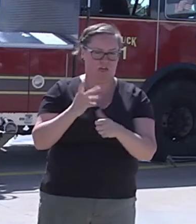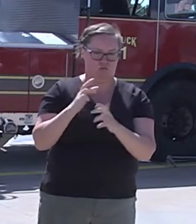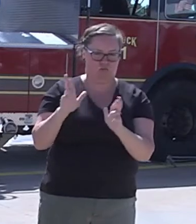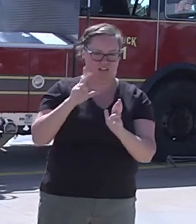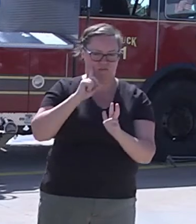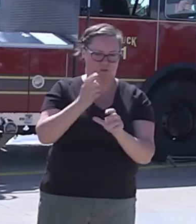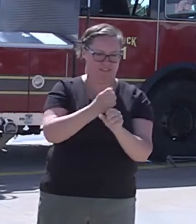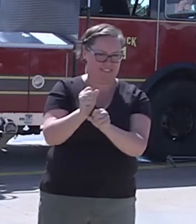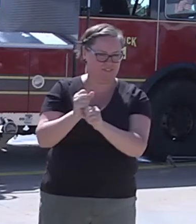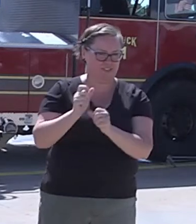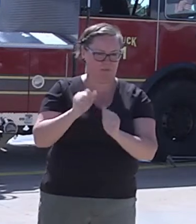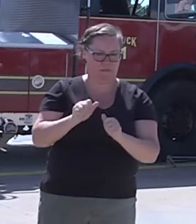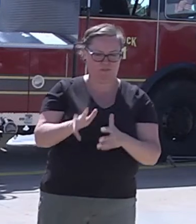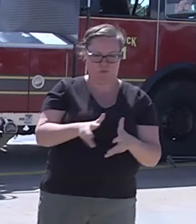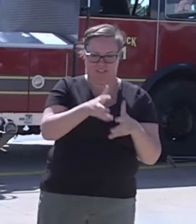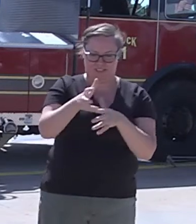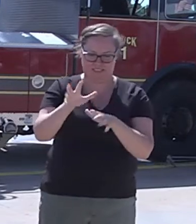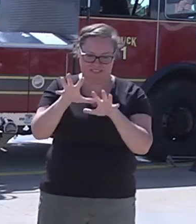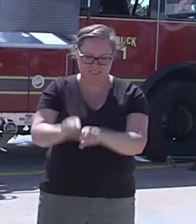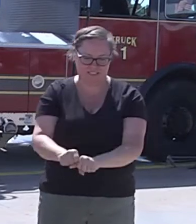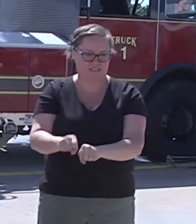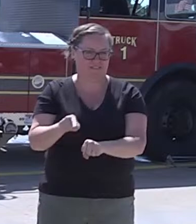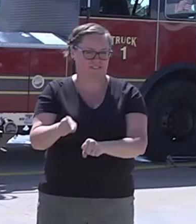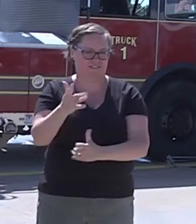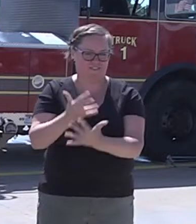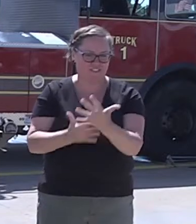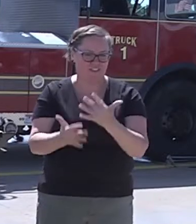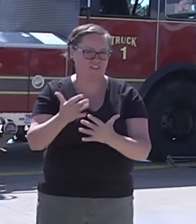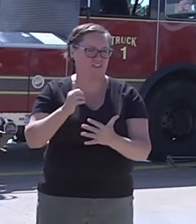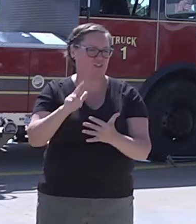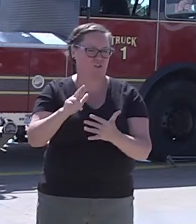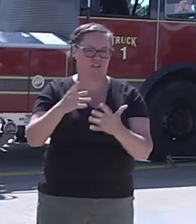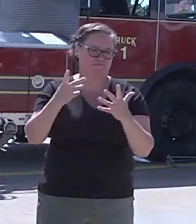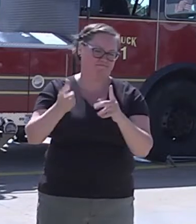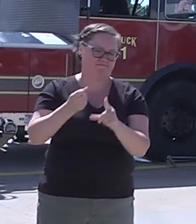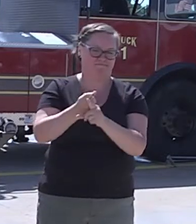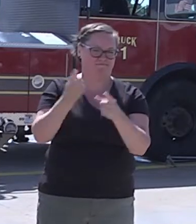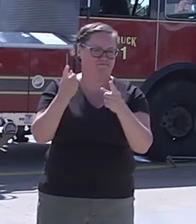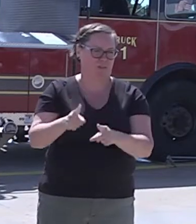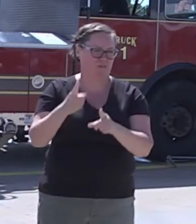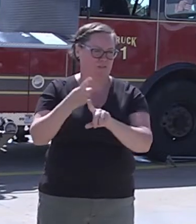to be able to extinguish any type of incidents or fires that occur from fireworks we make sure that